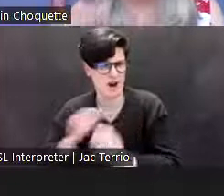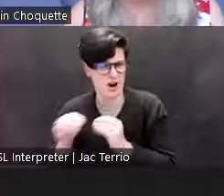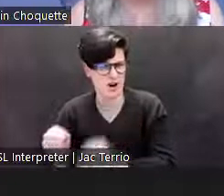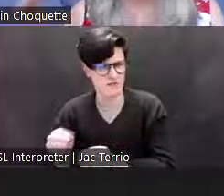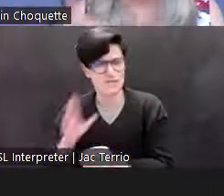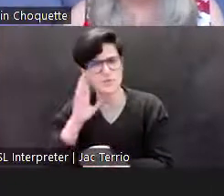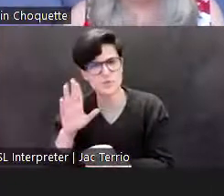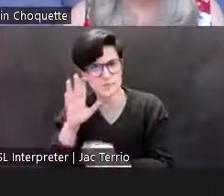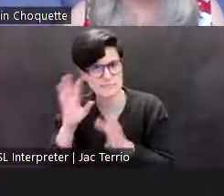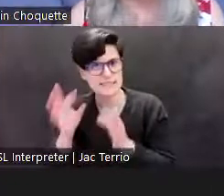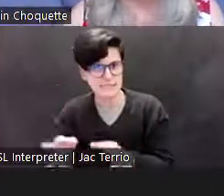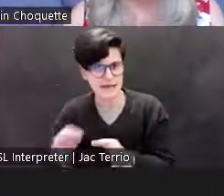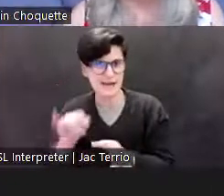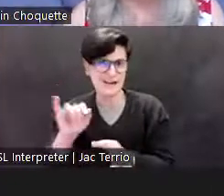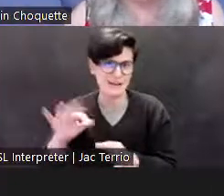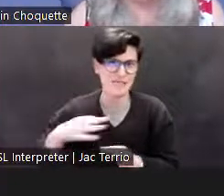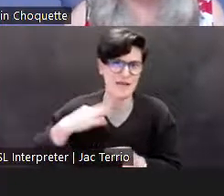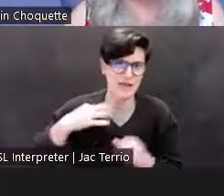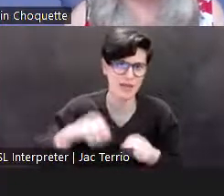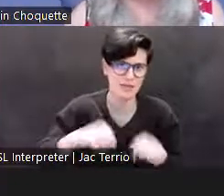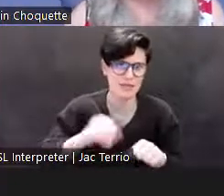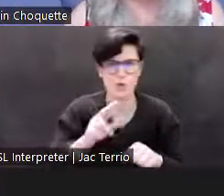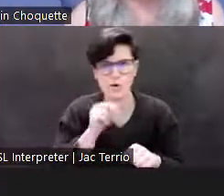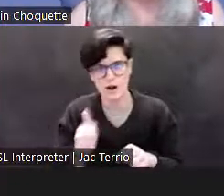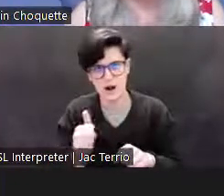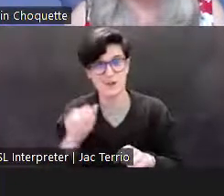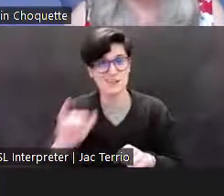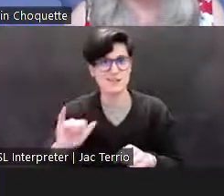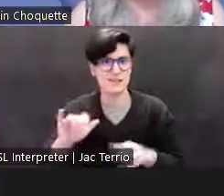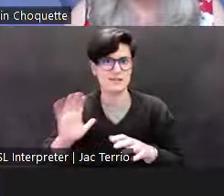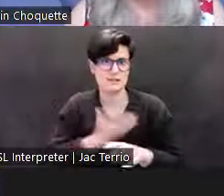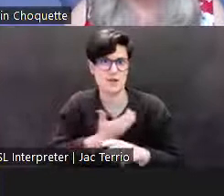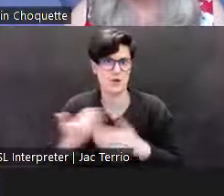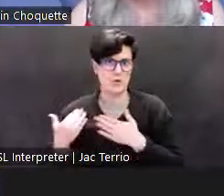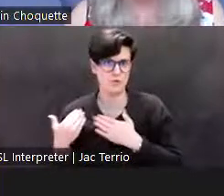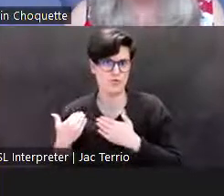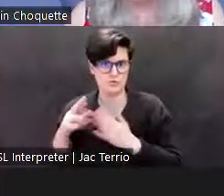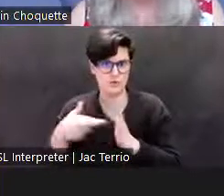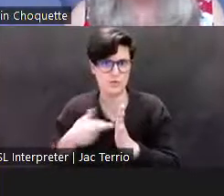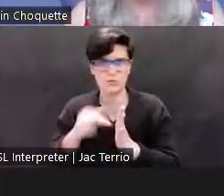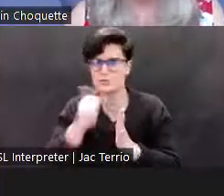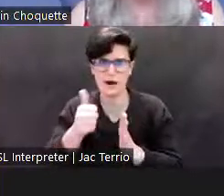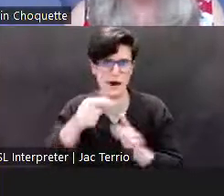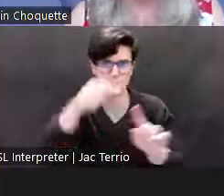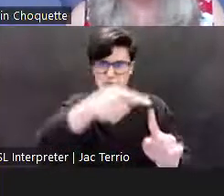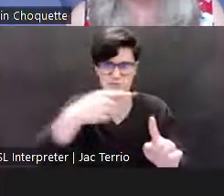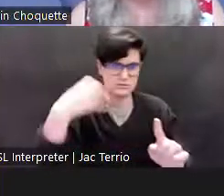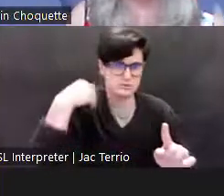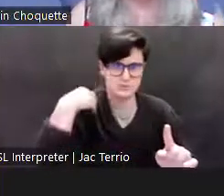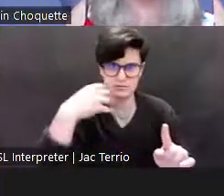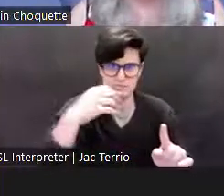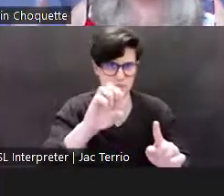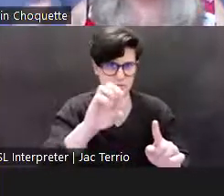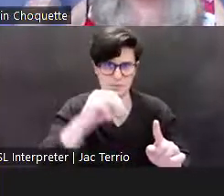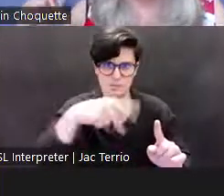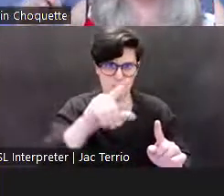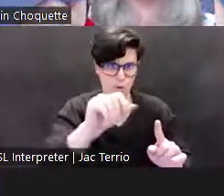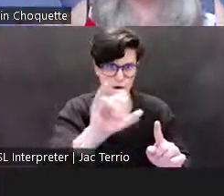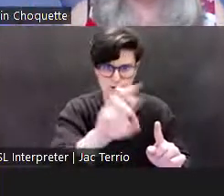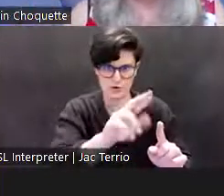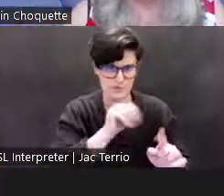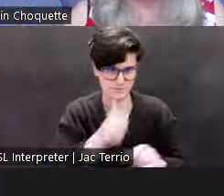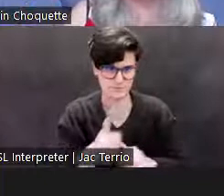15:50:00 This is done by us, not the employer. that amount is set by statute depend depending